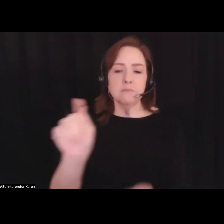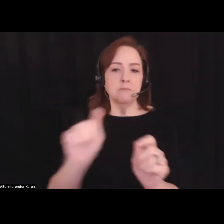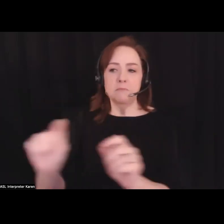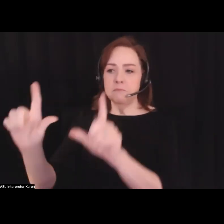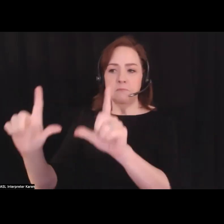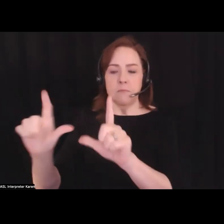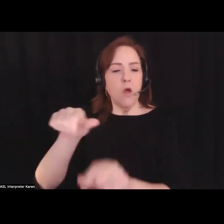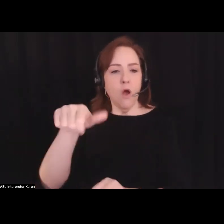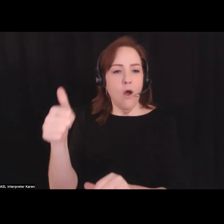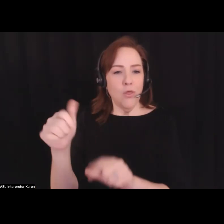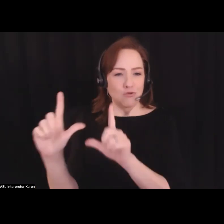I see it's already there so